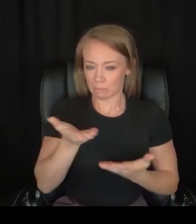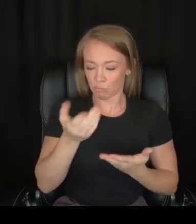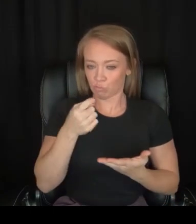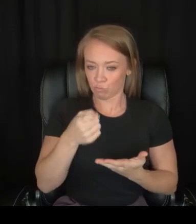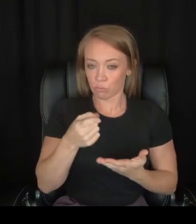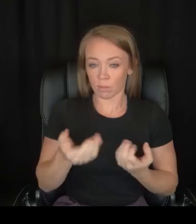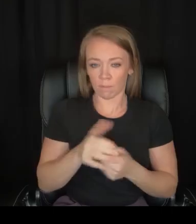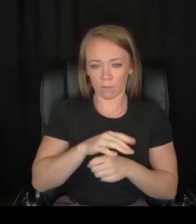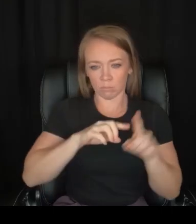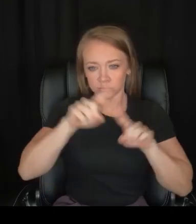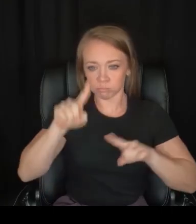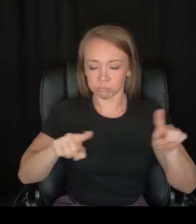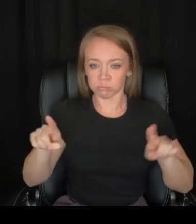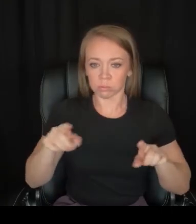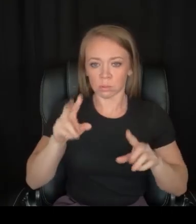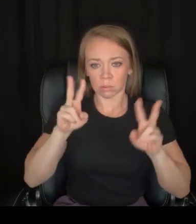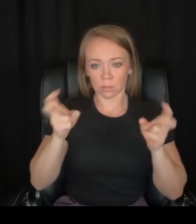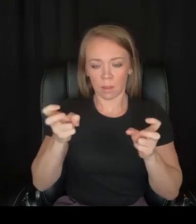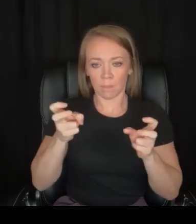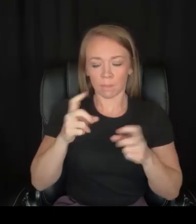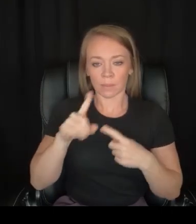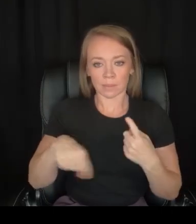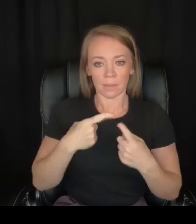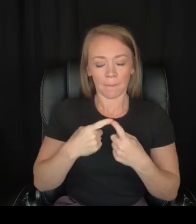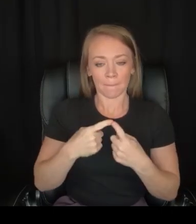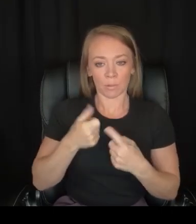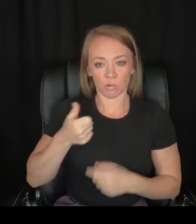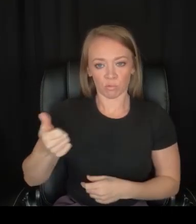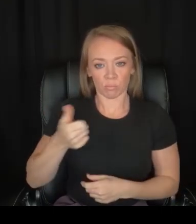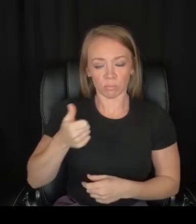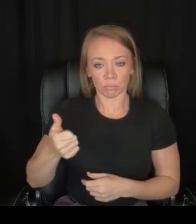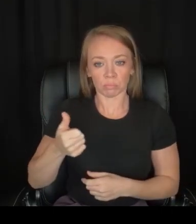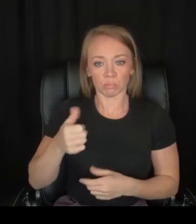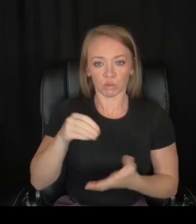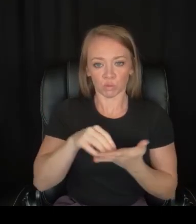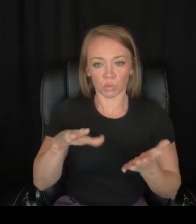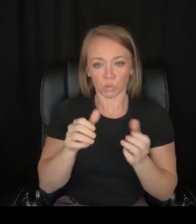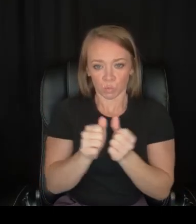variety of topics relating to transporting students with disabilities,